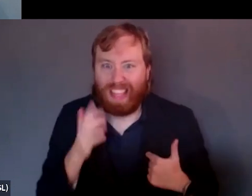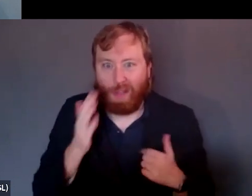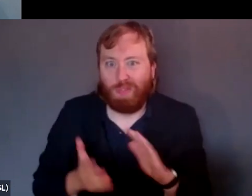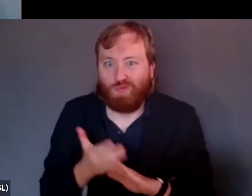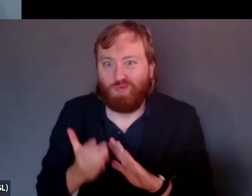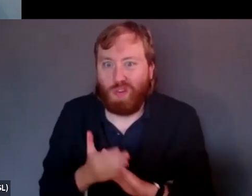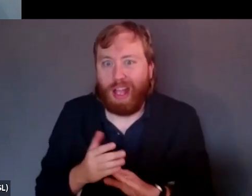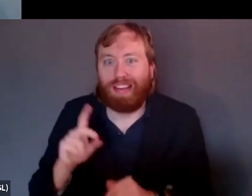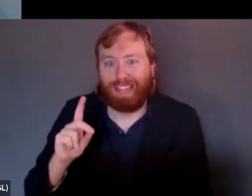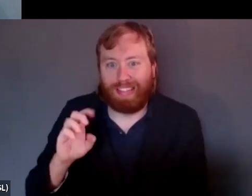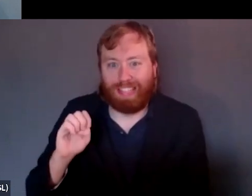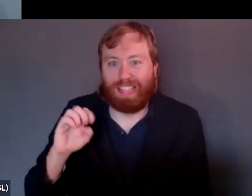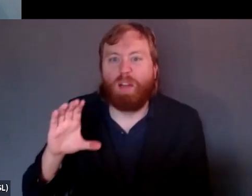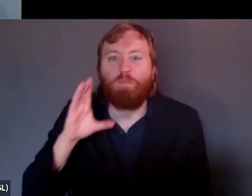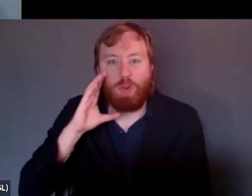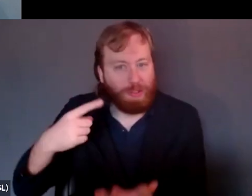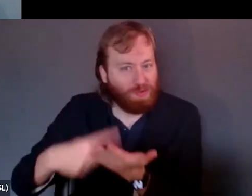because we'll talk about some stuff there.